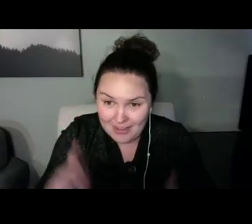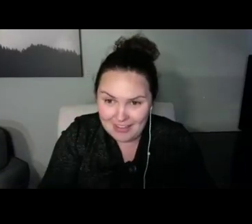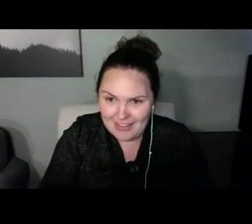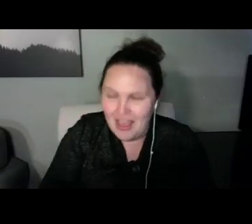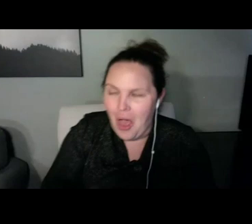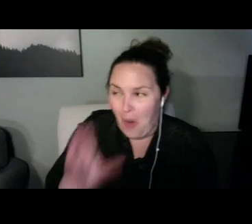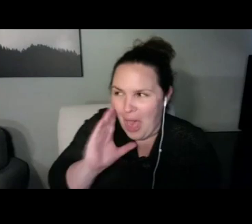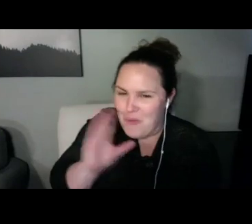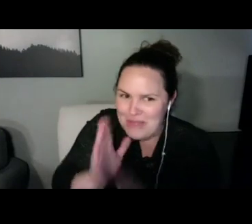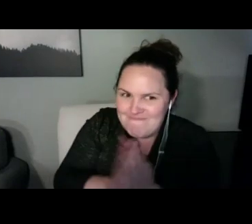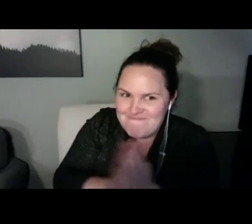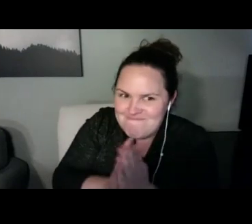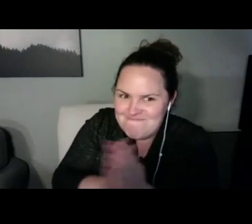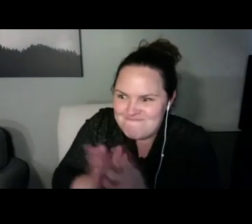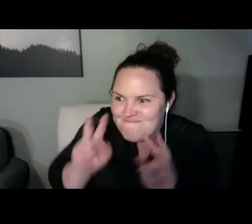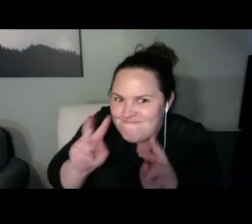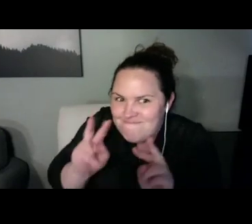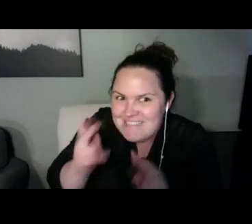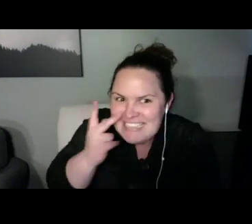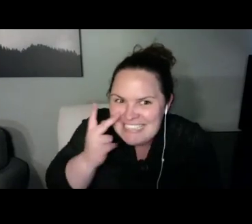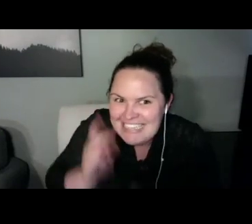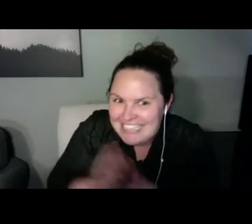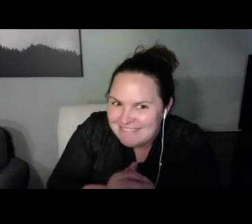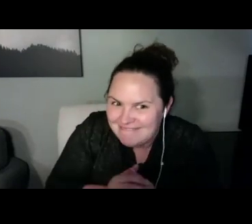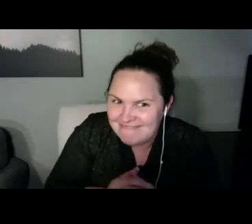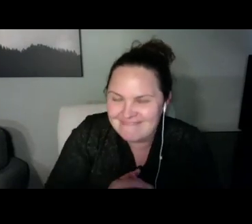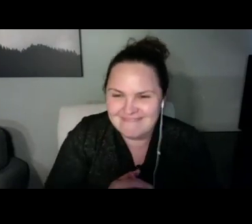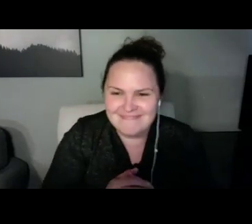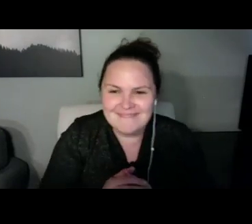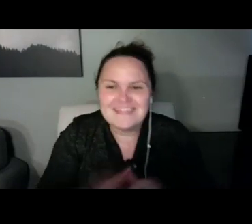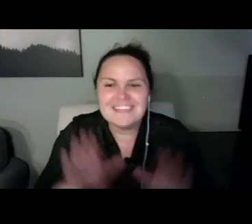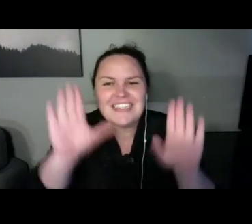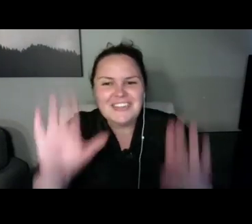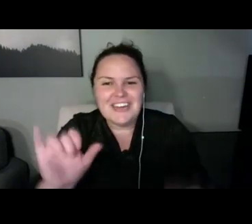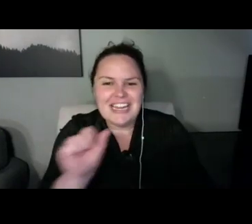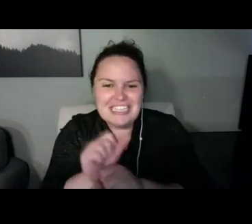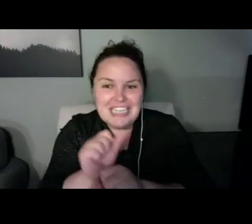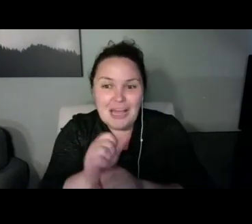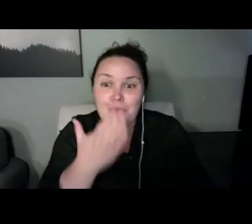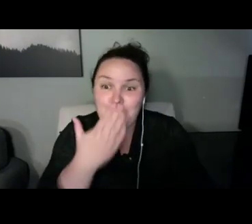Great job and good luck to you.